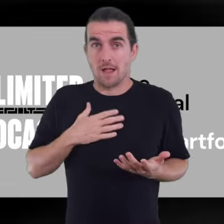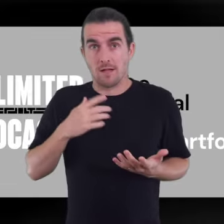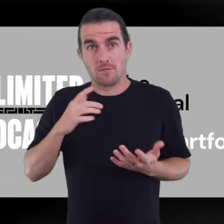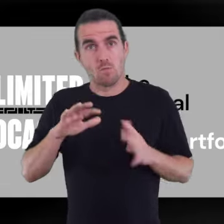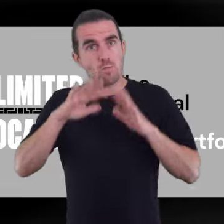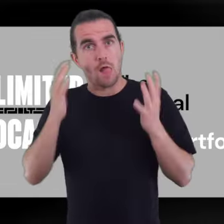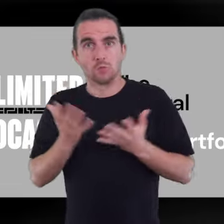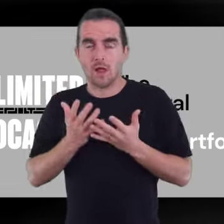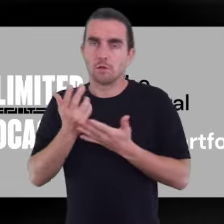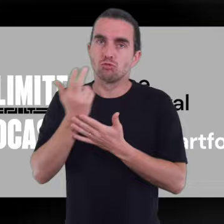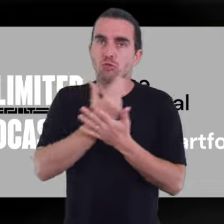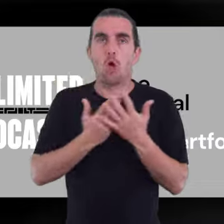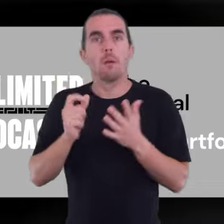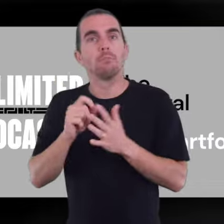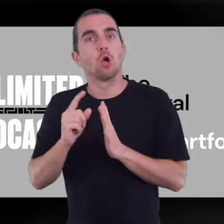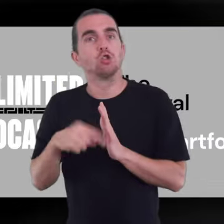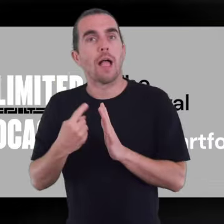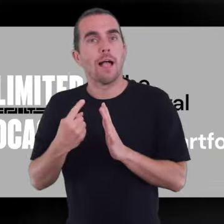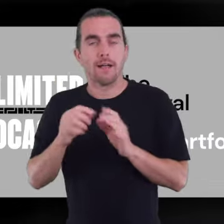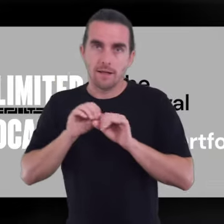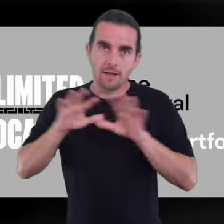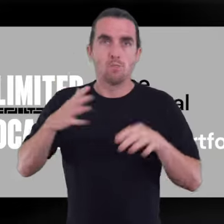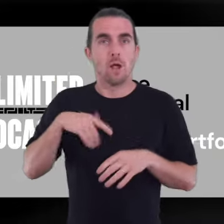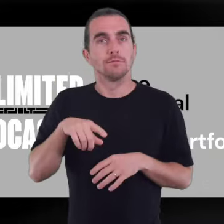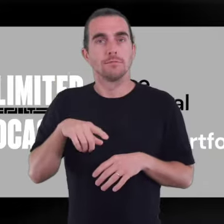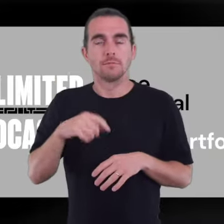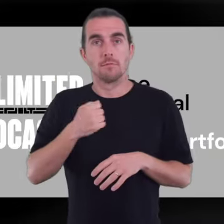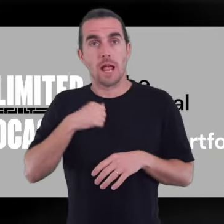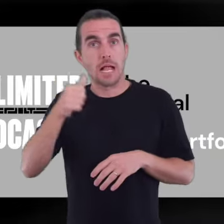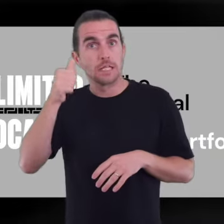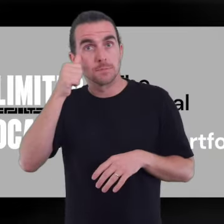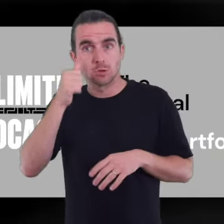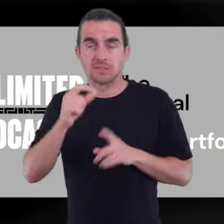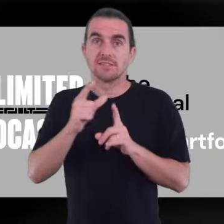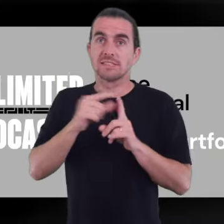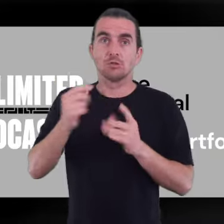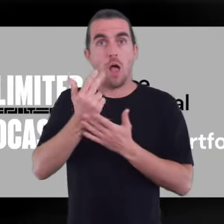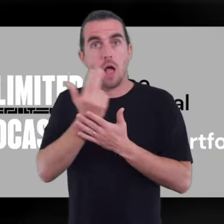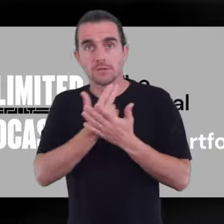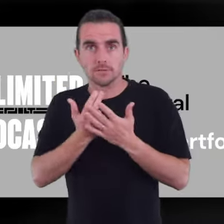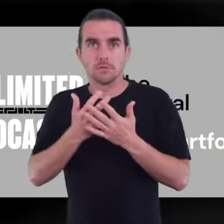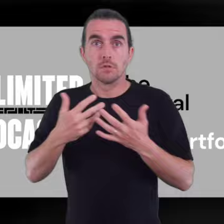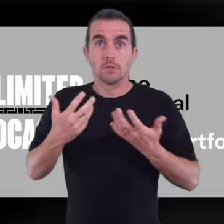worldwide drawing projects. Part of my experience as a digital artist is that these technologies have really connected me